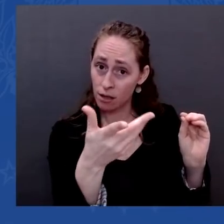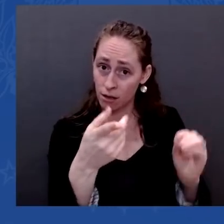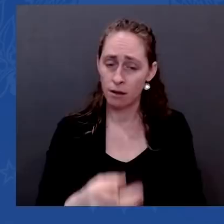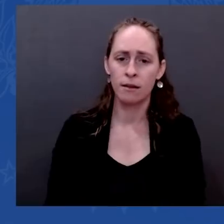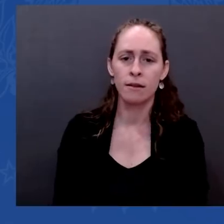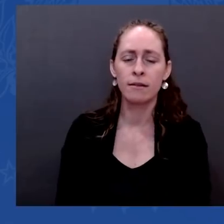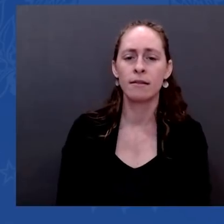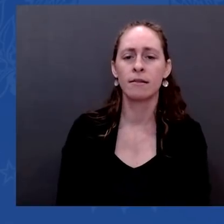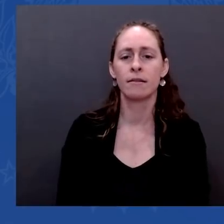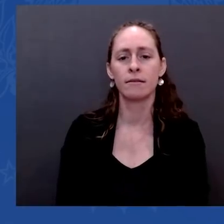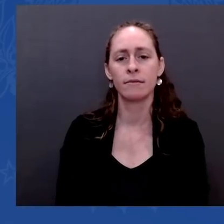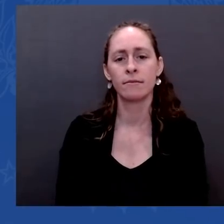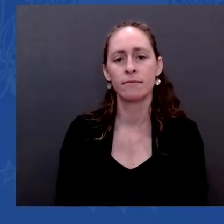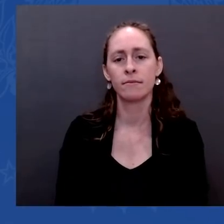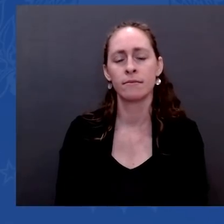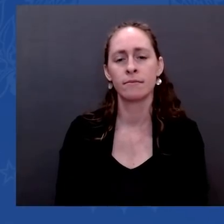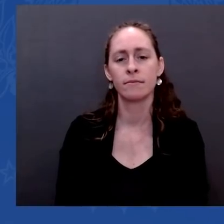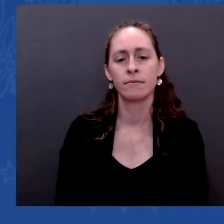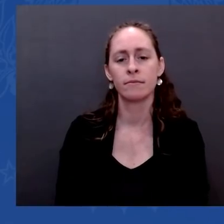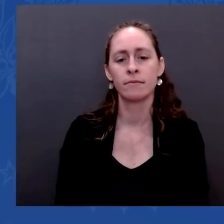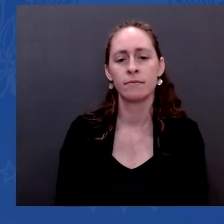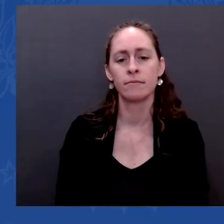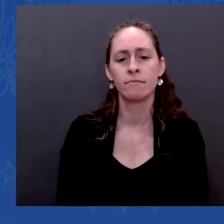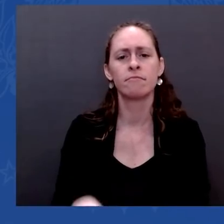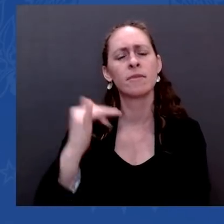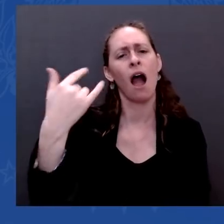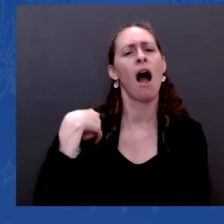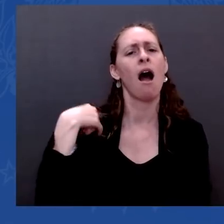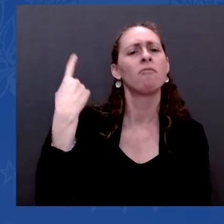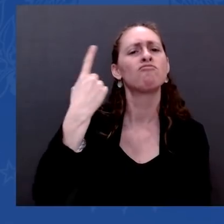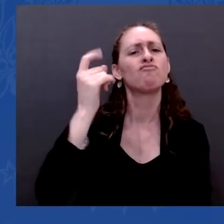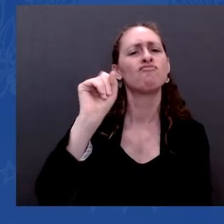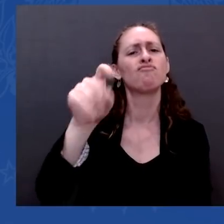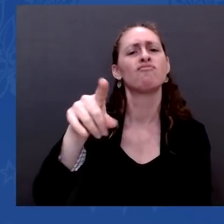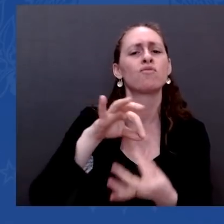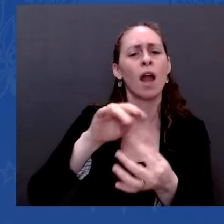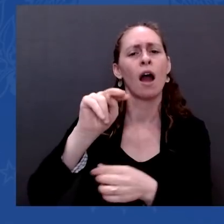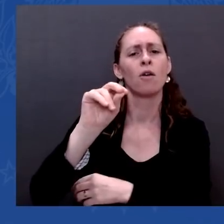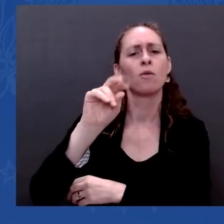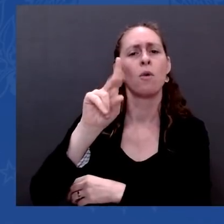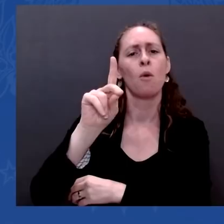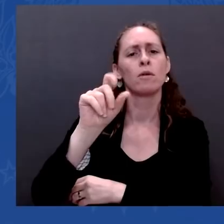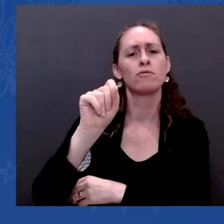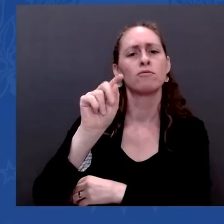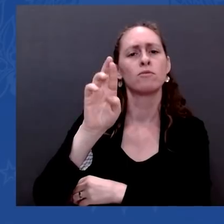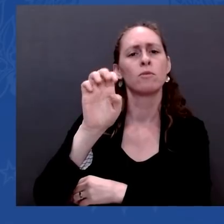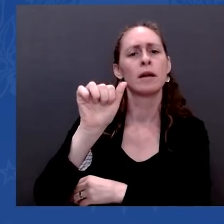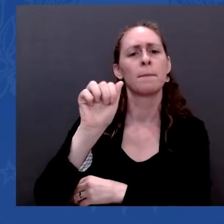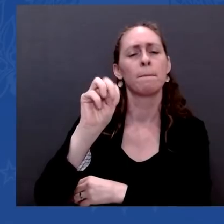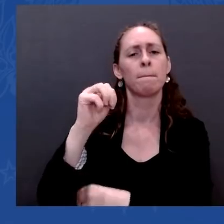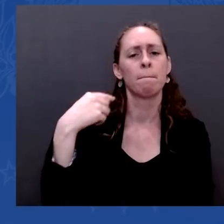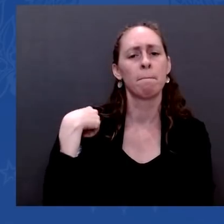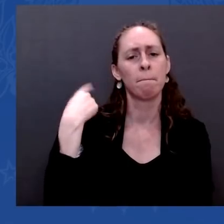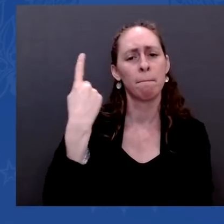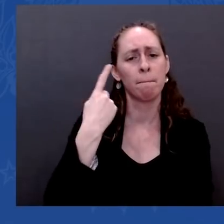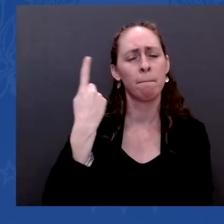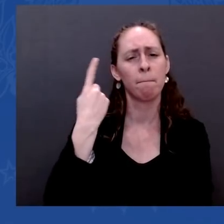Germany should already rethink its position on Nord Stream 2? And the third question, if I may: